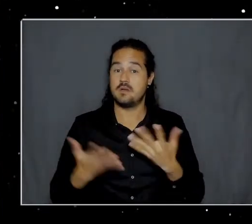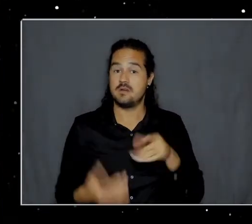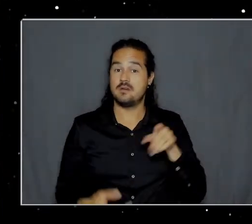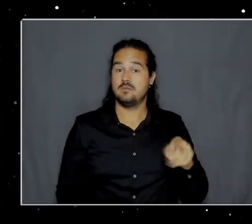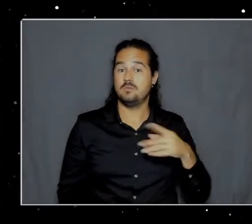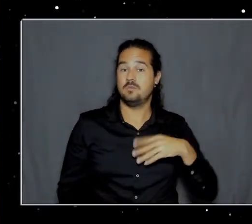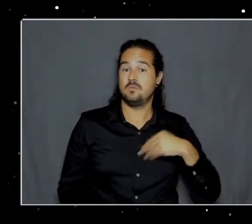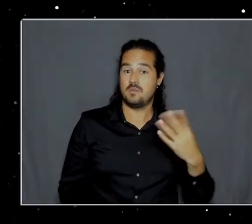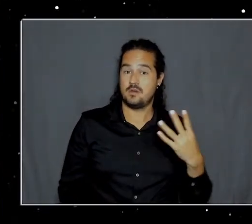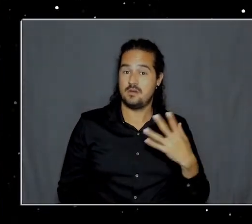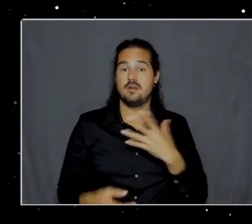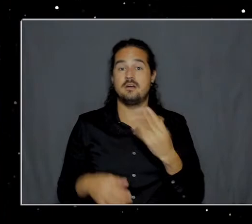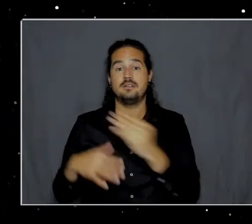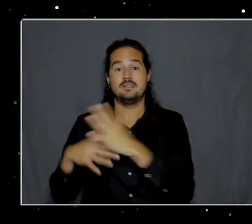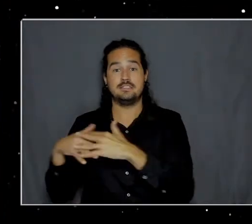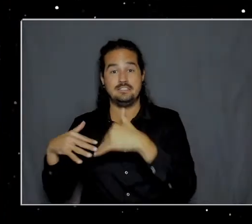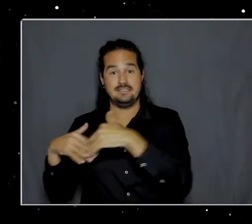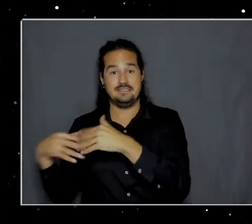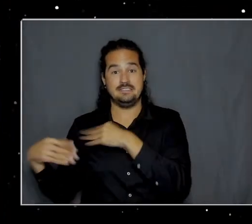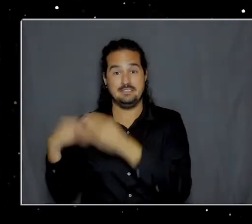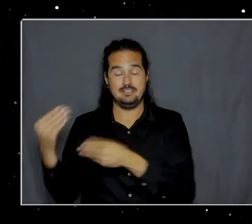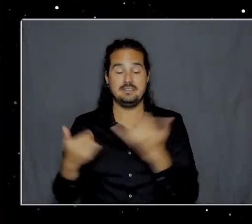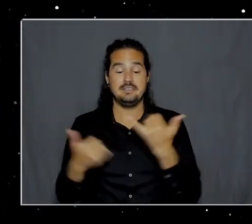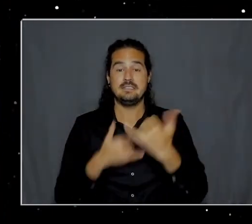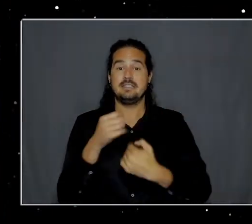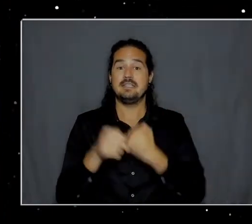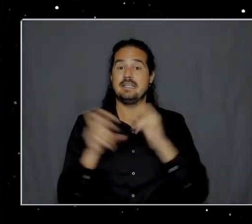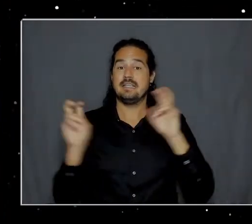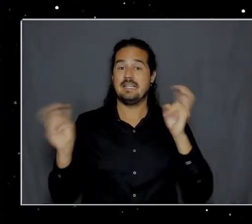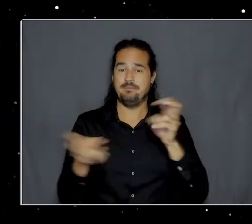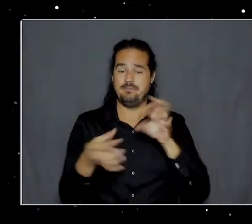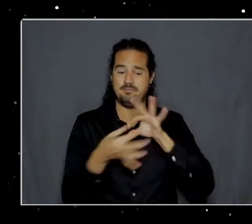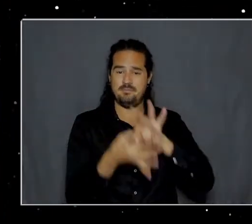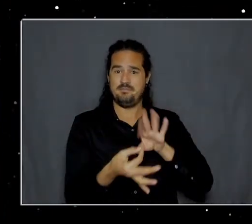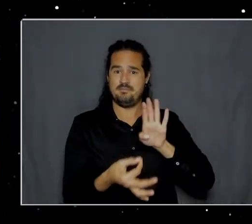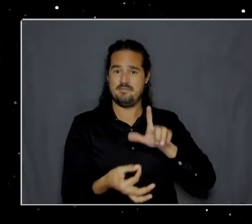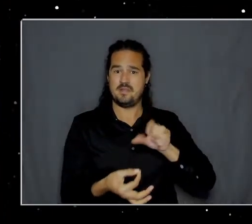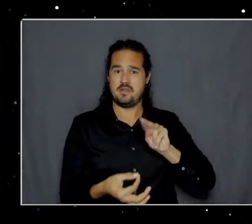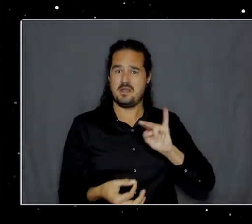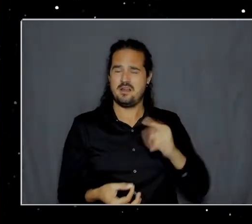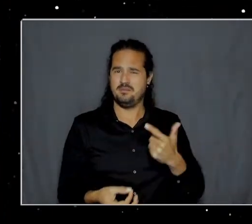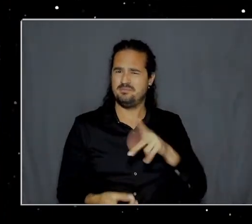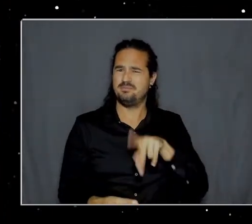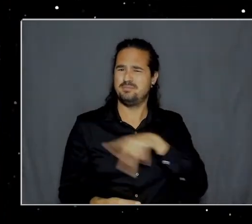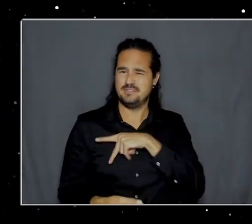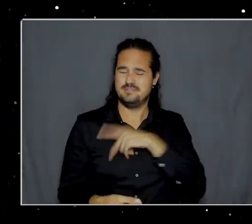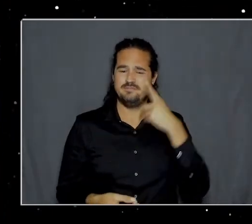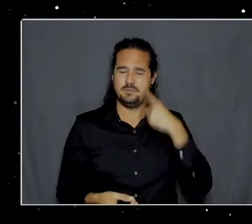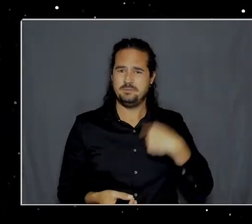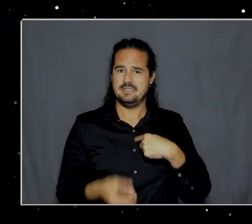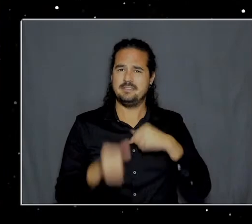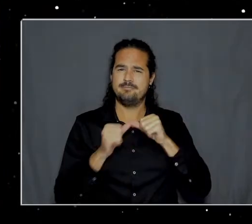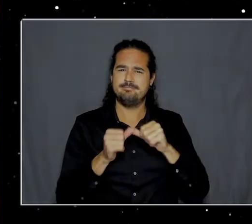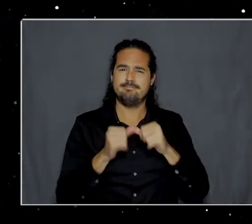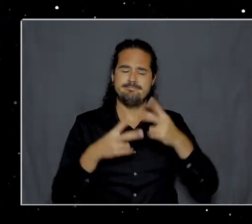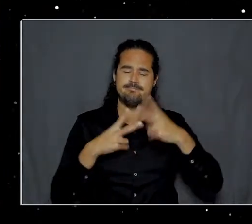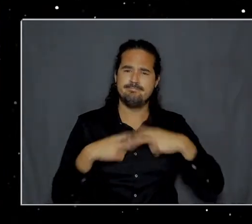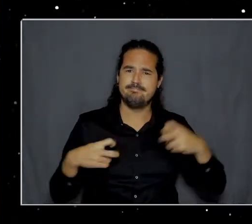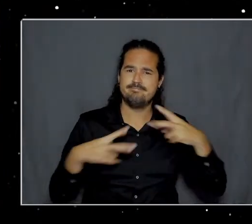INDIGENOUS HERITAGE. THIS YEAR'S THEME, BELONGING, IS DEEPLY PERSONAL FOR ME AS I CONTINUE THE LIFELONG PROCESS